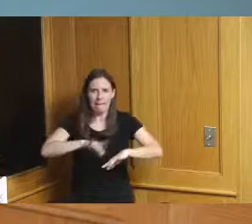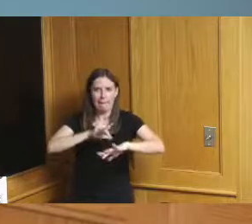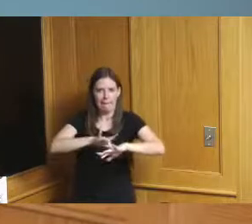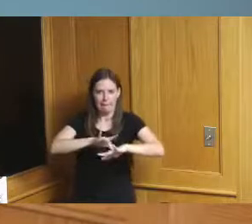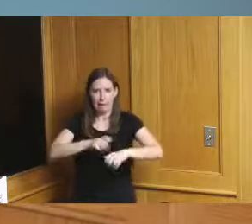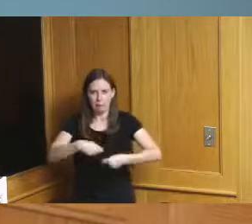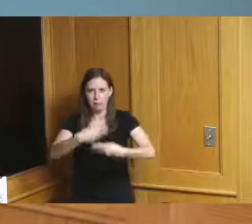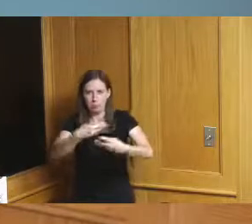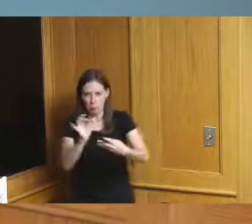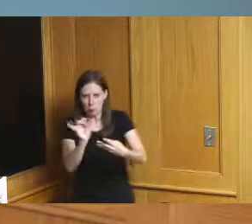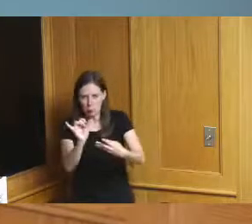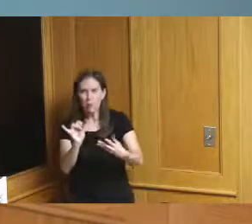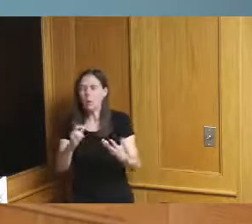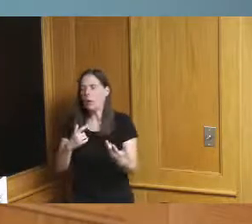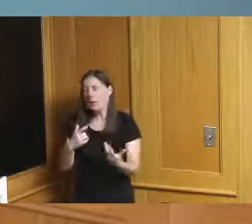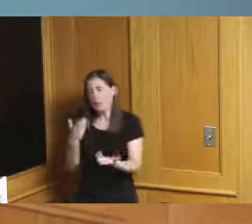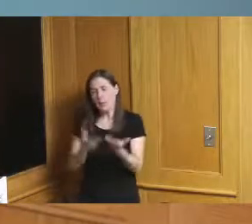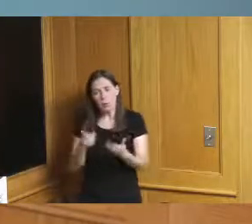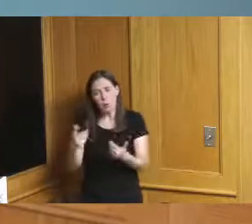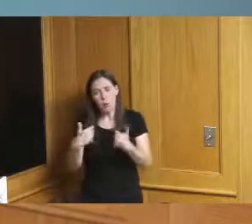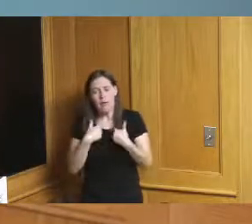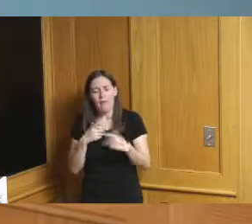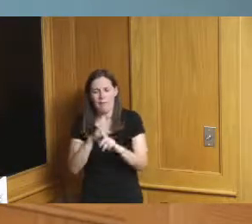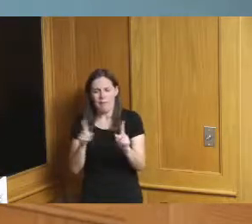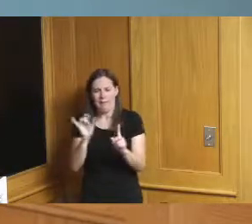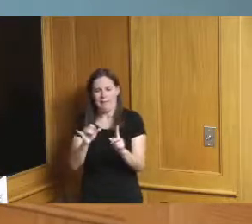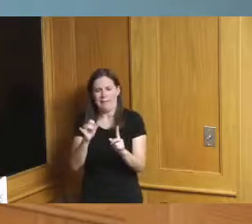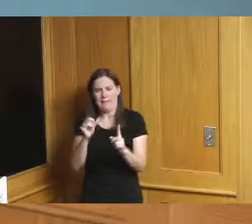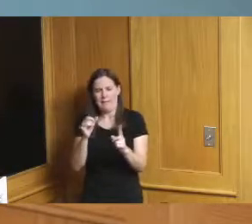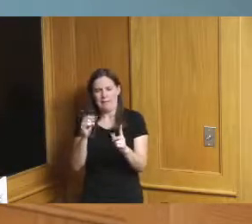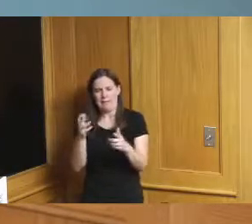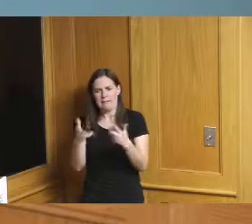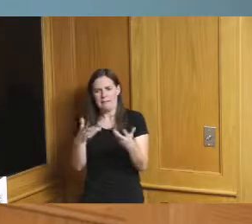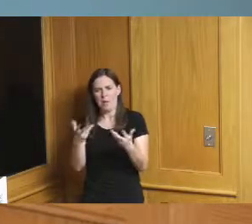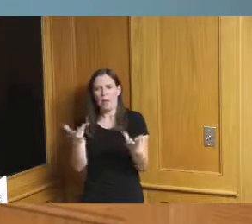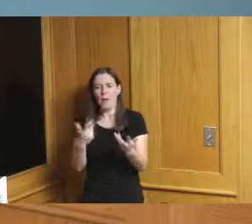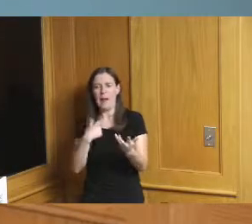you know i know not today but that's the kind of stuff that that I'm looking at and